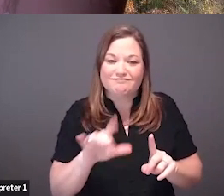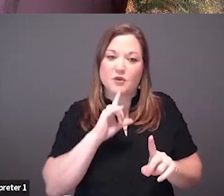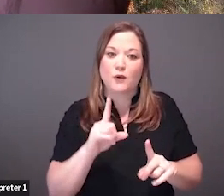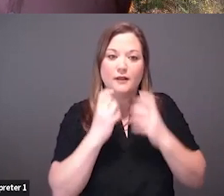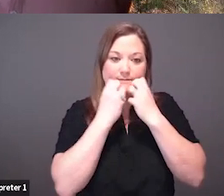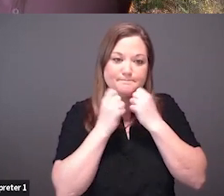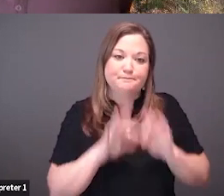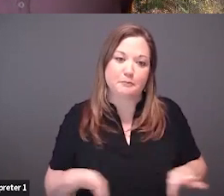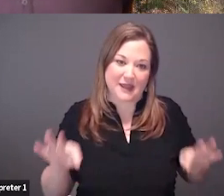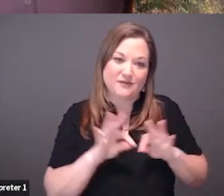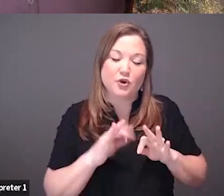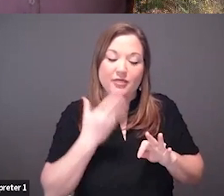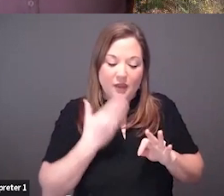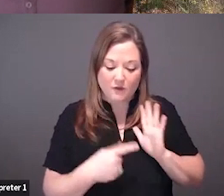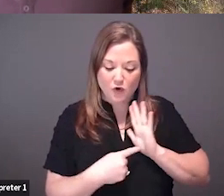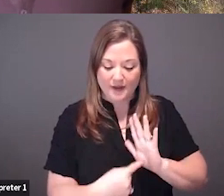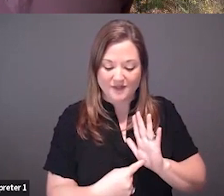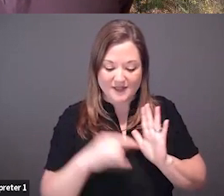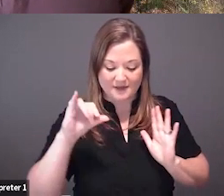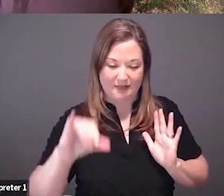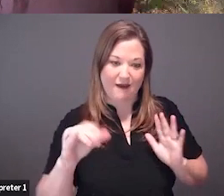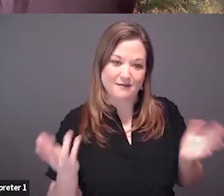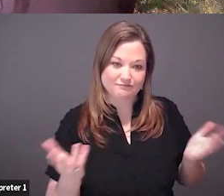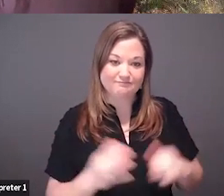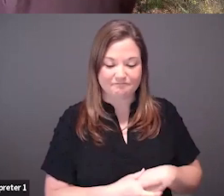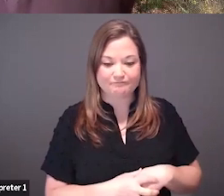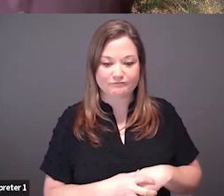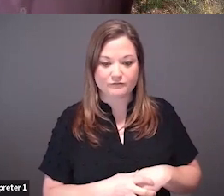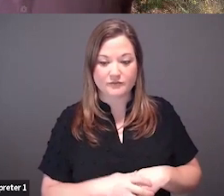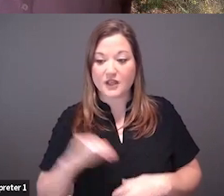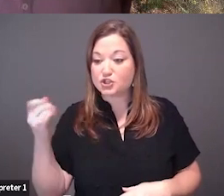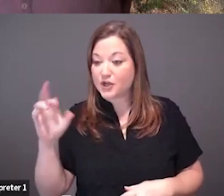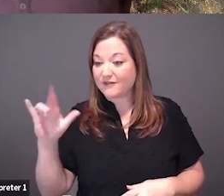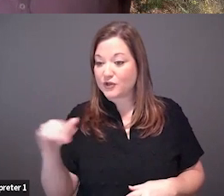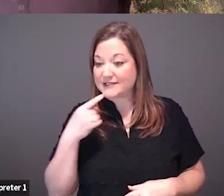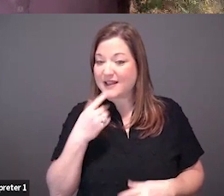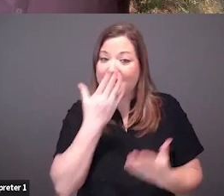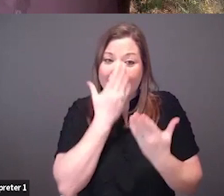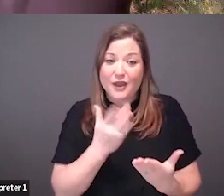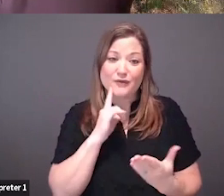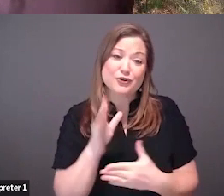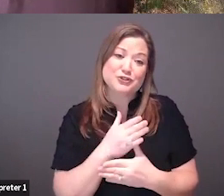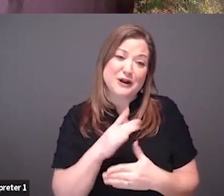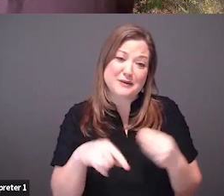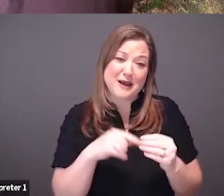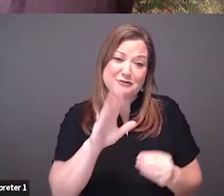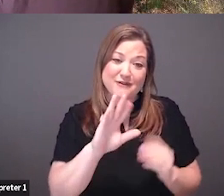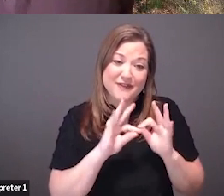I appreciate you highlighting that as well. Then Jeffrey said thank you for sharing about your family and experiences, Quay.